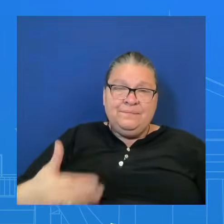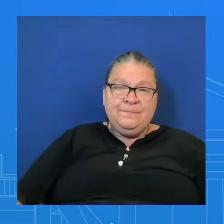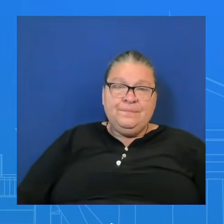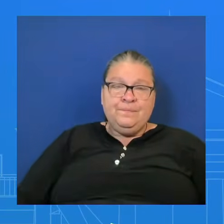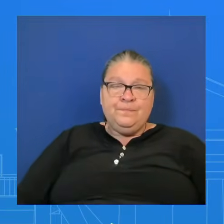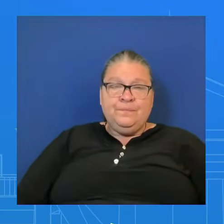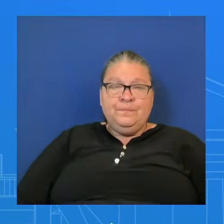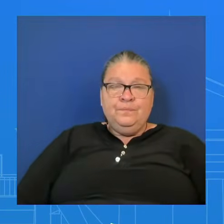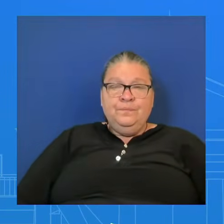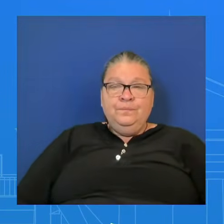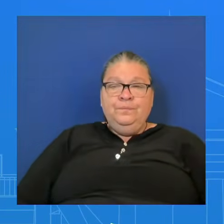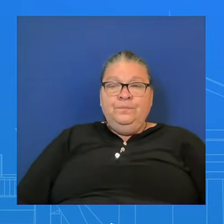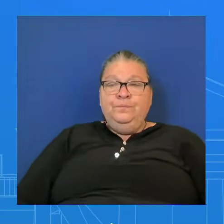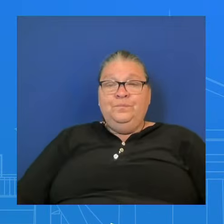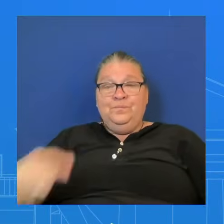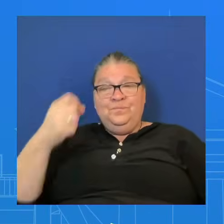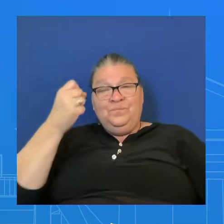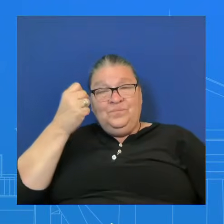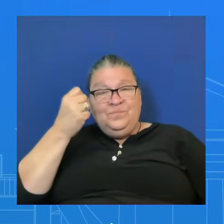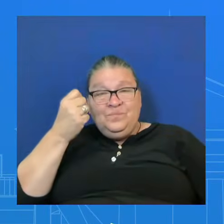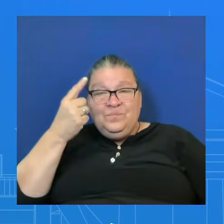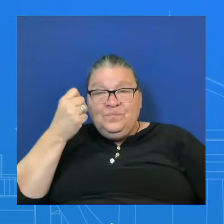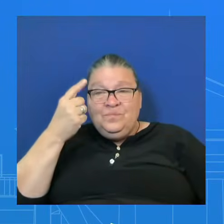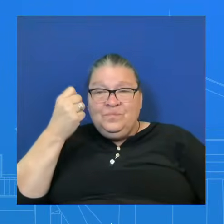Eagle incident, where NORAD is on the phone,